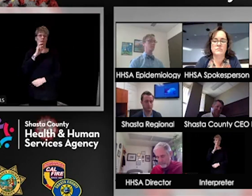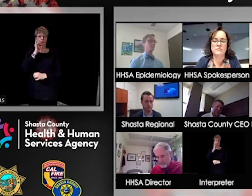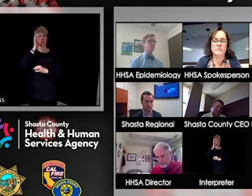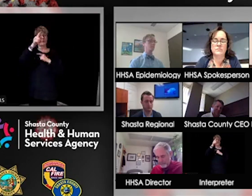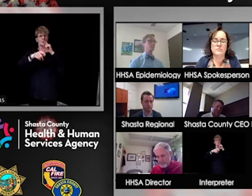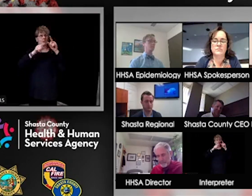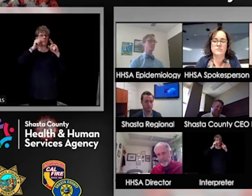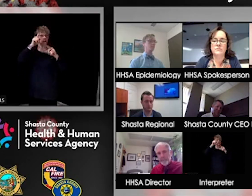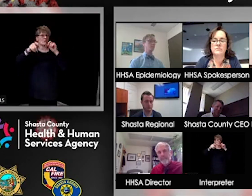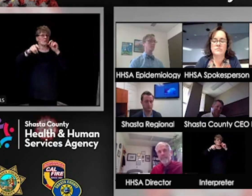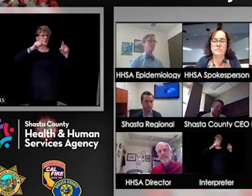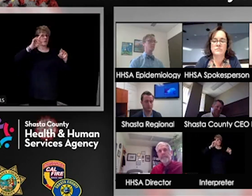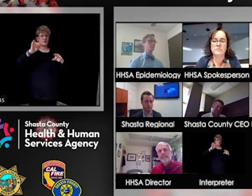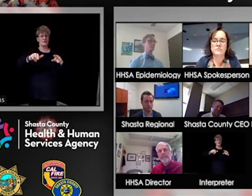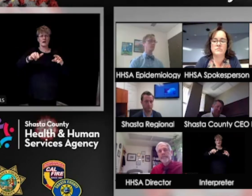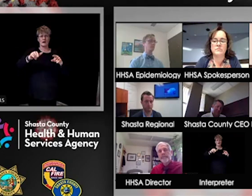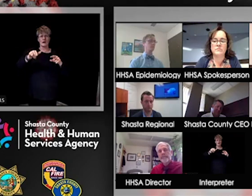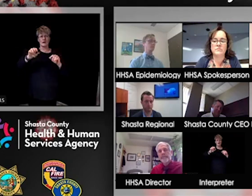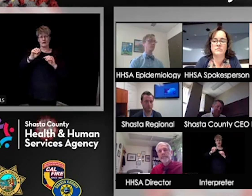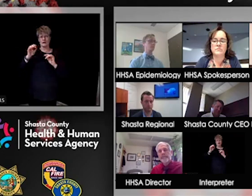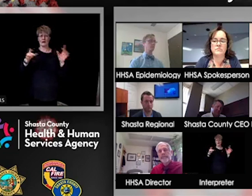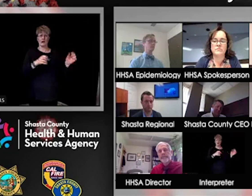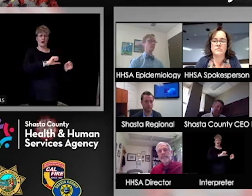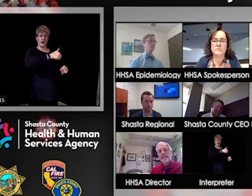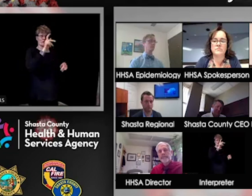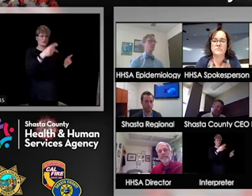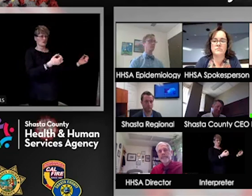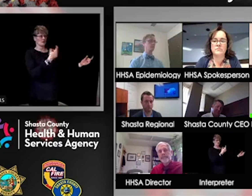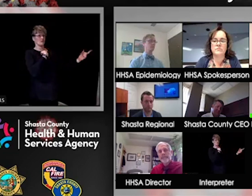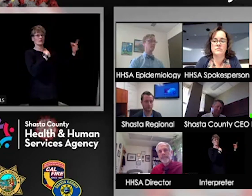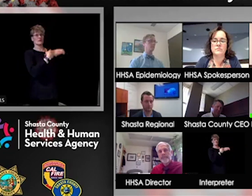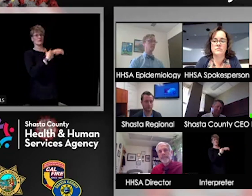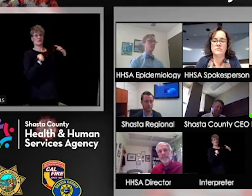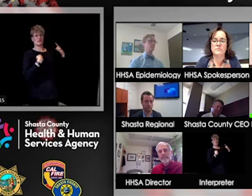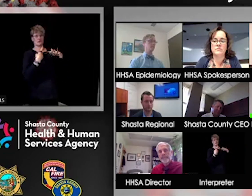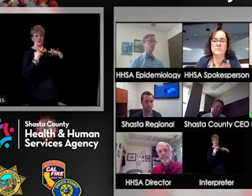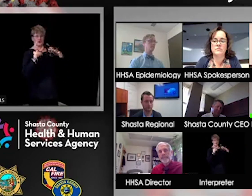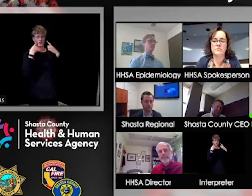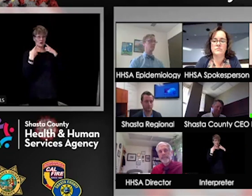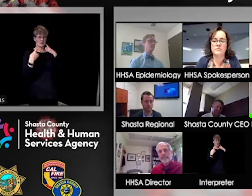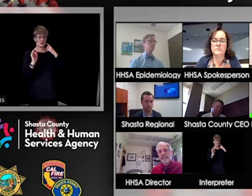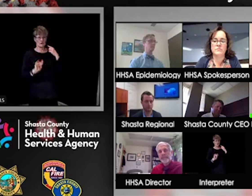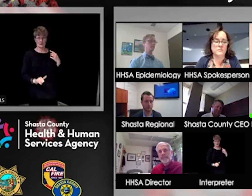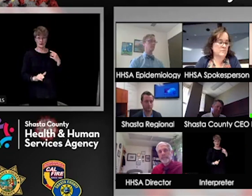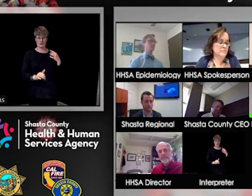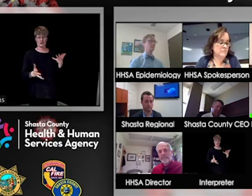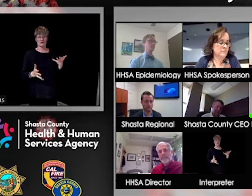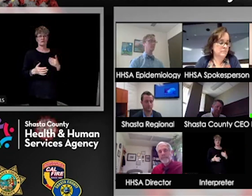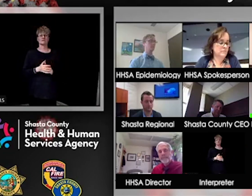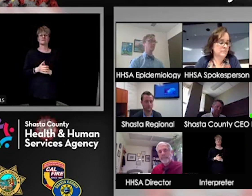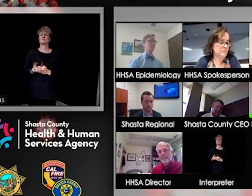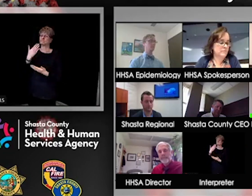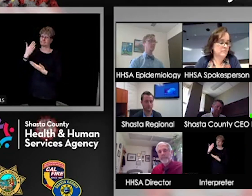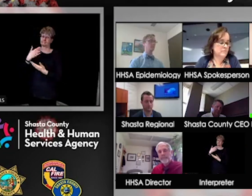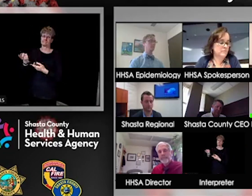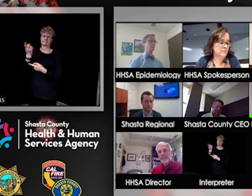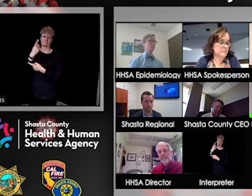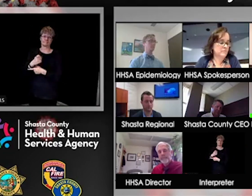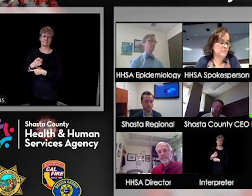is that and is it changed at all? So, thanks for that question. So, the six feet comes